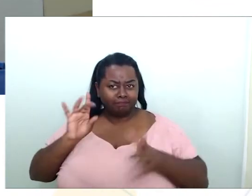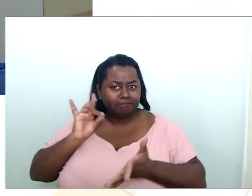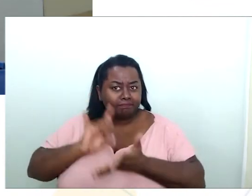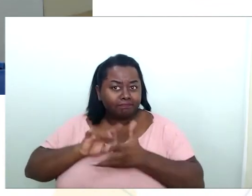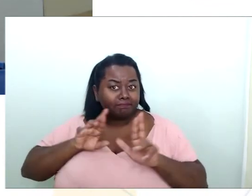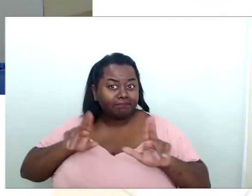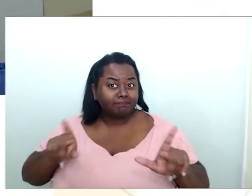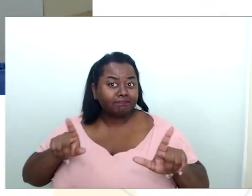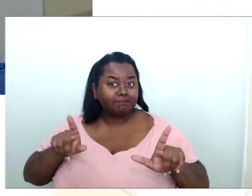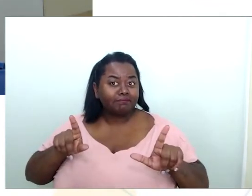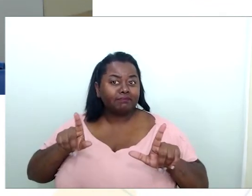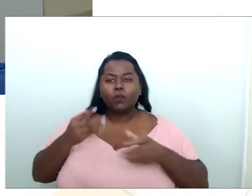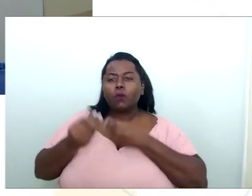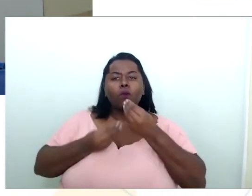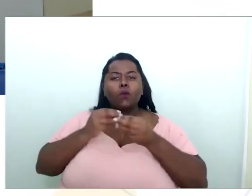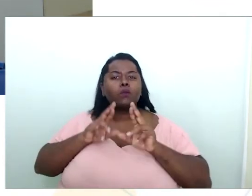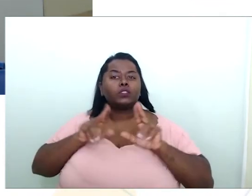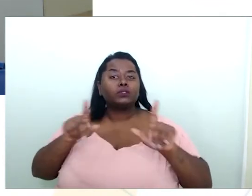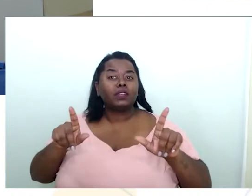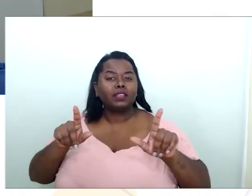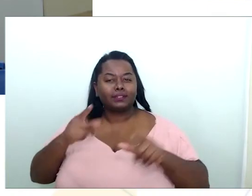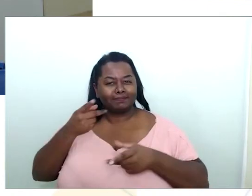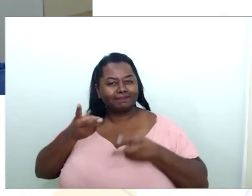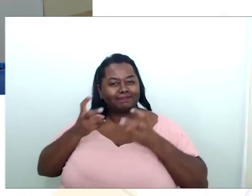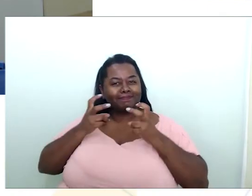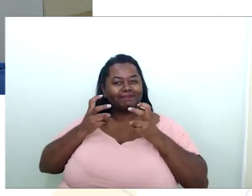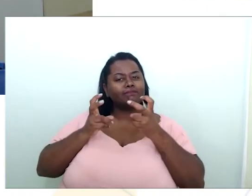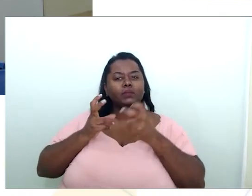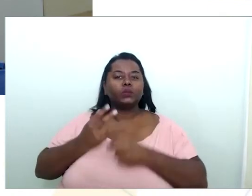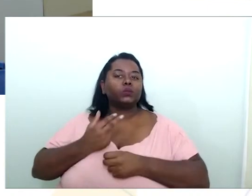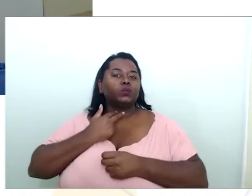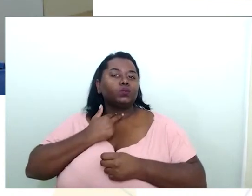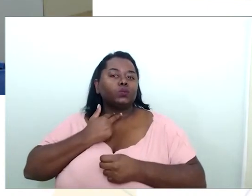you know well how is it different so you see people I mean you can't stop people